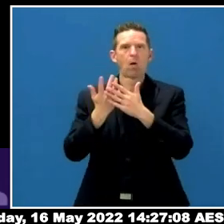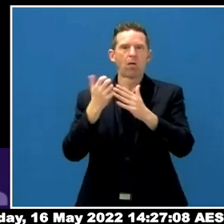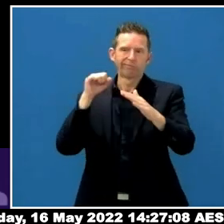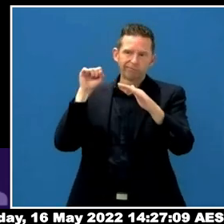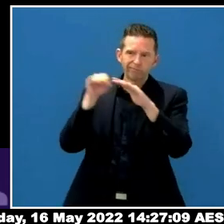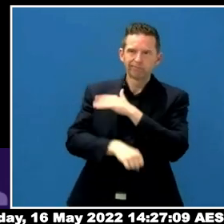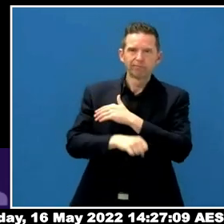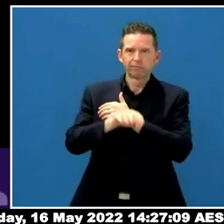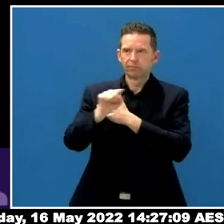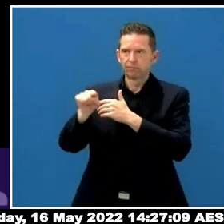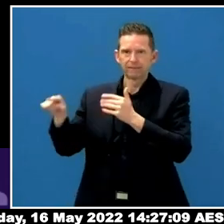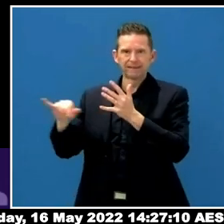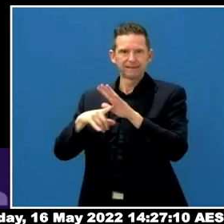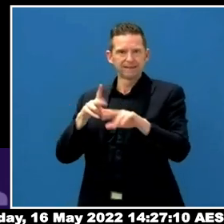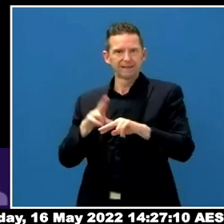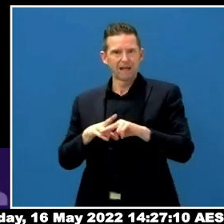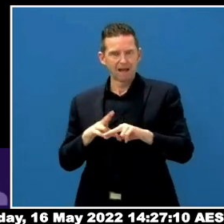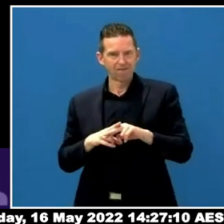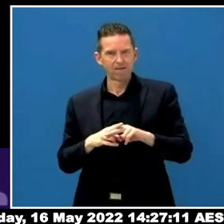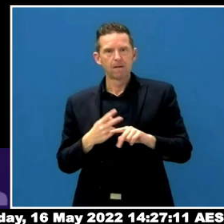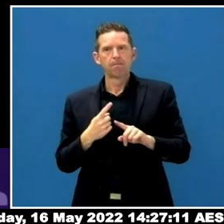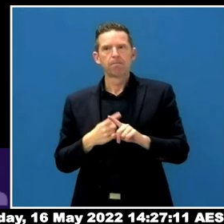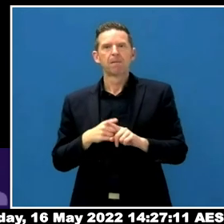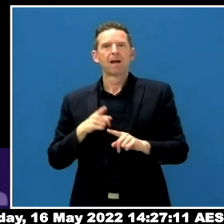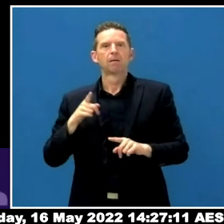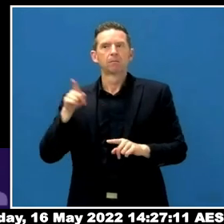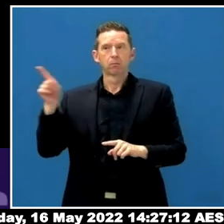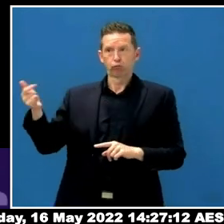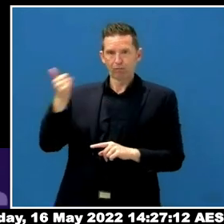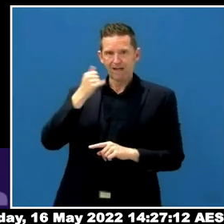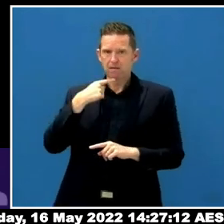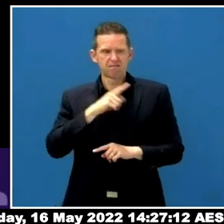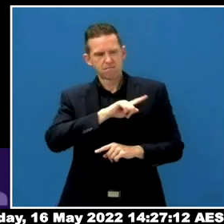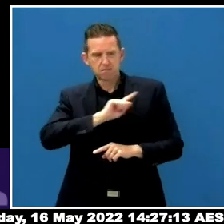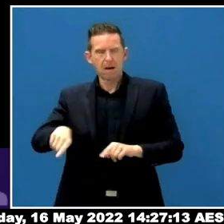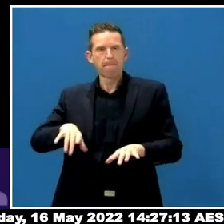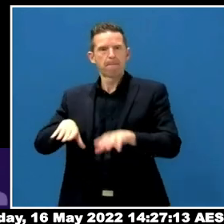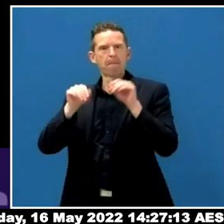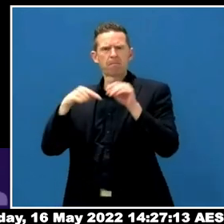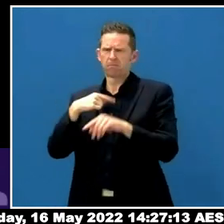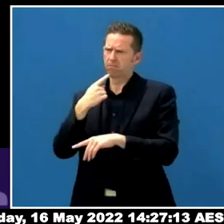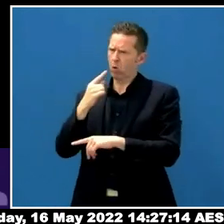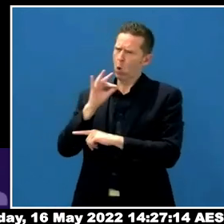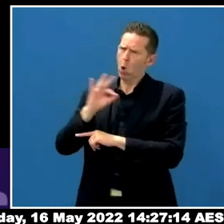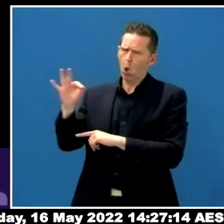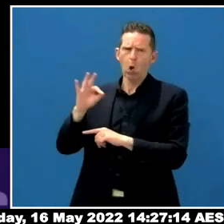to go and pick him up and I said, "No. You caused this situation.